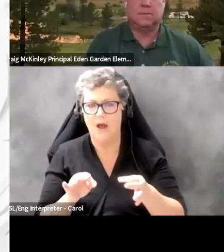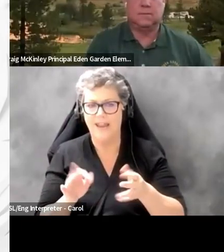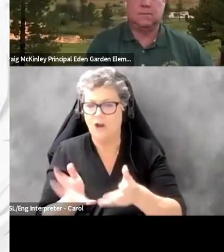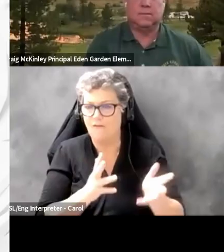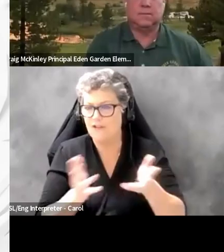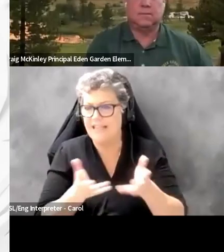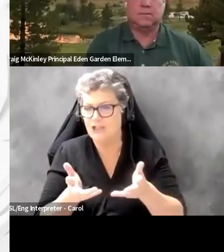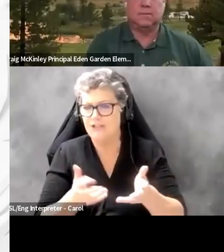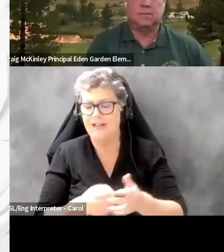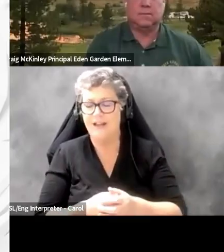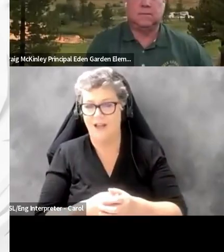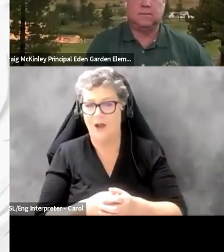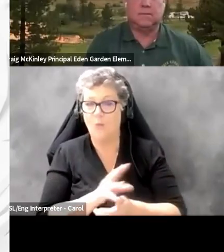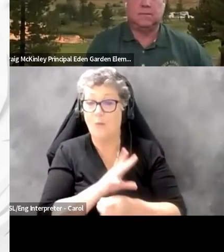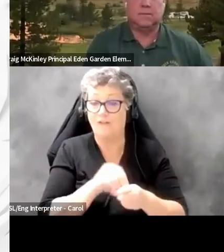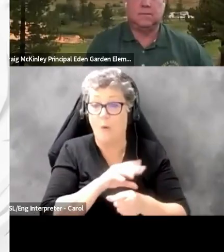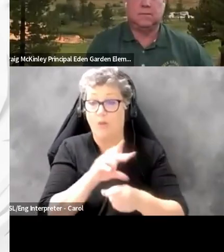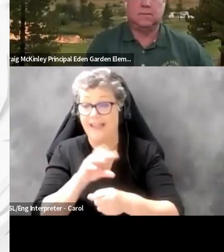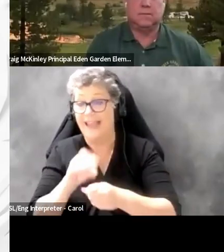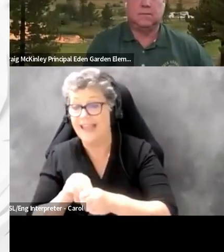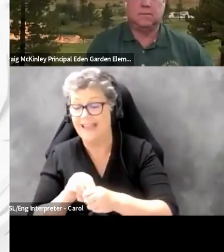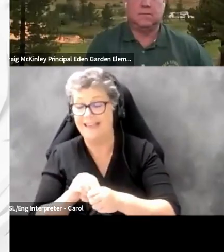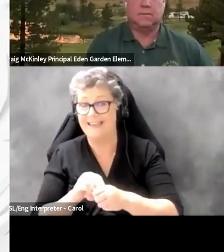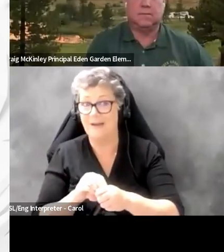goes up. So there we were folding it in and it was play time but it was intentional play